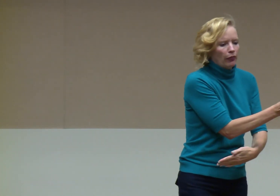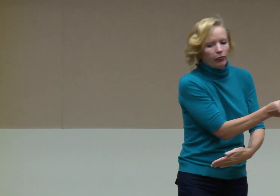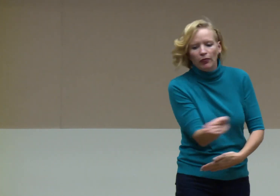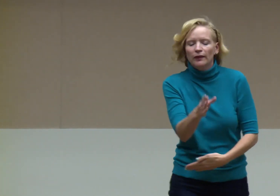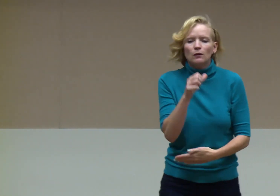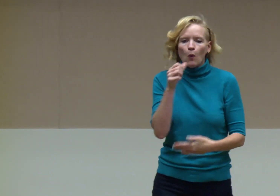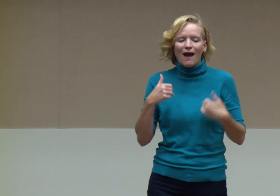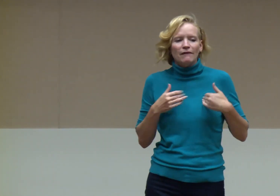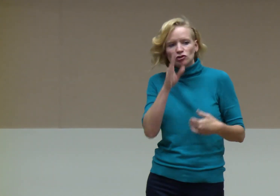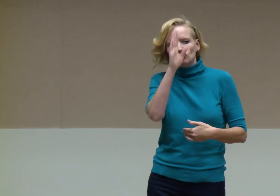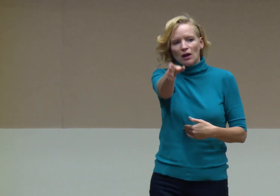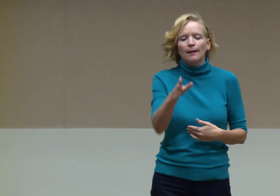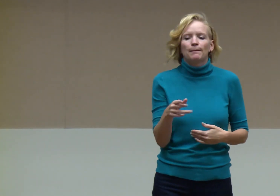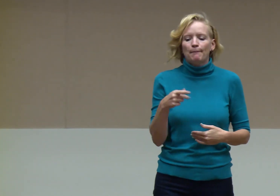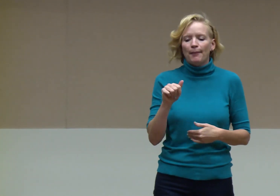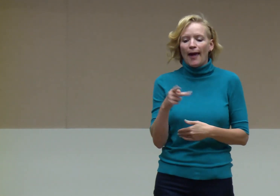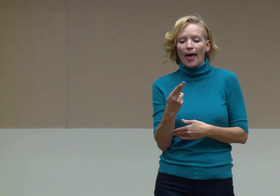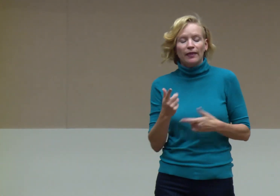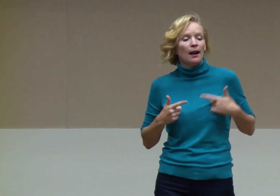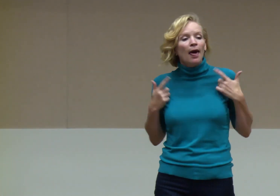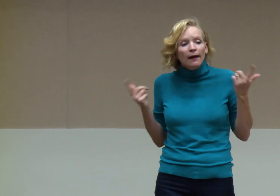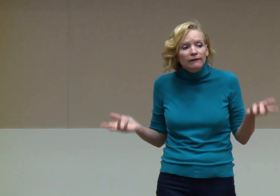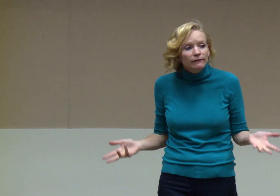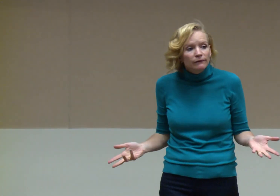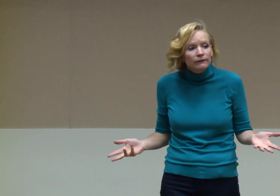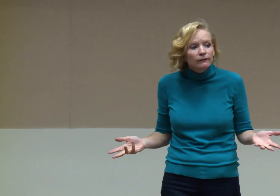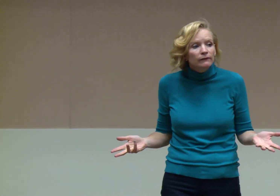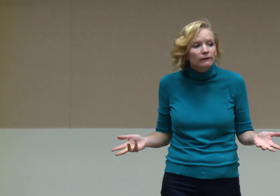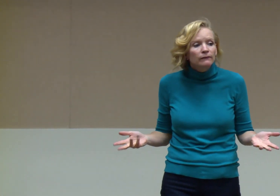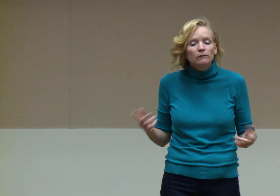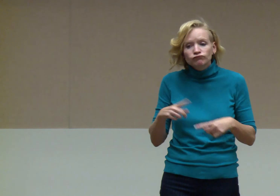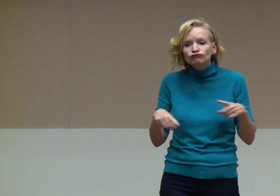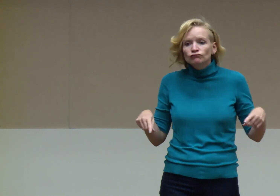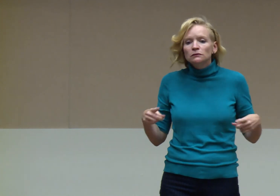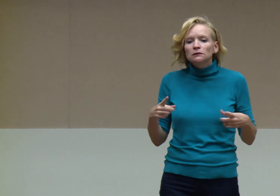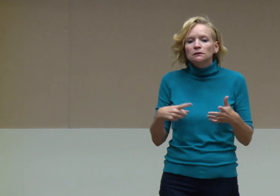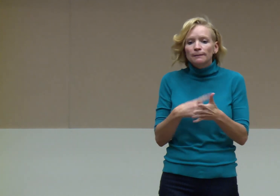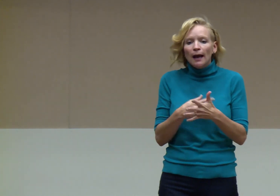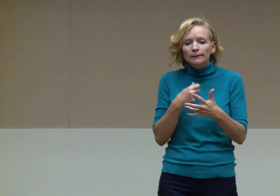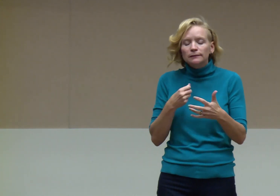and go off track, and they don't have a straight path in life.